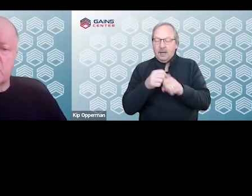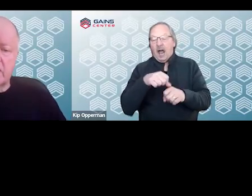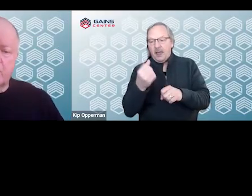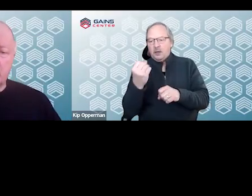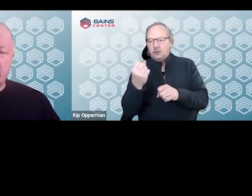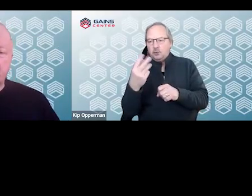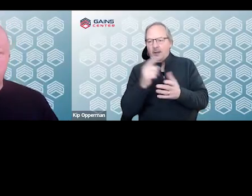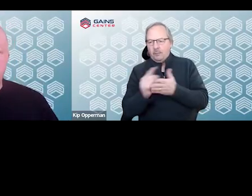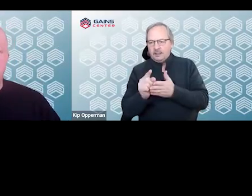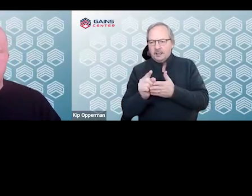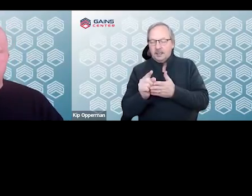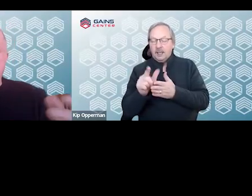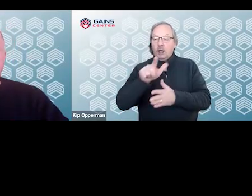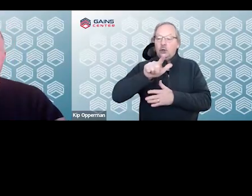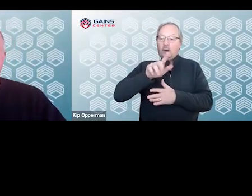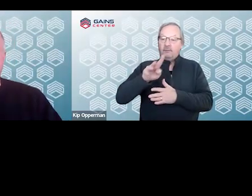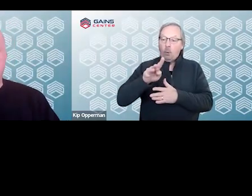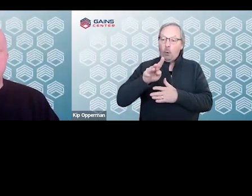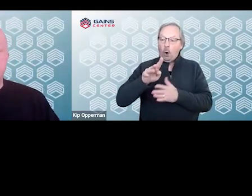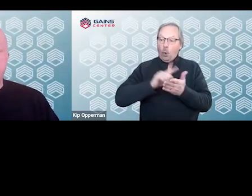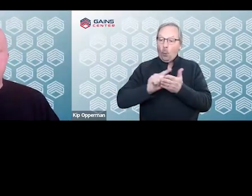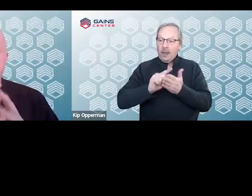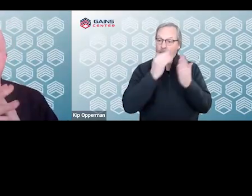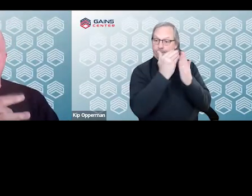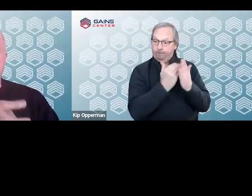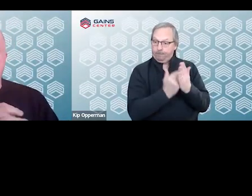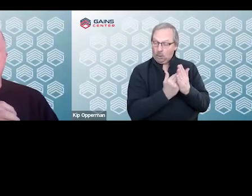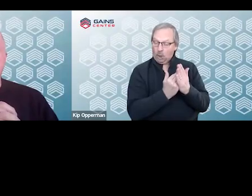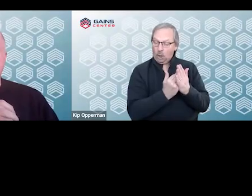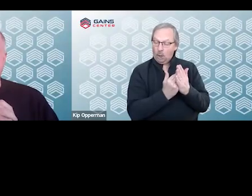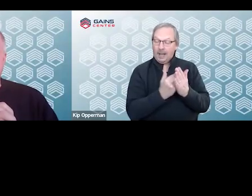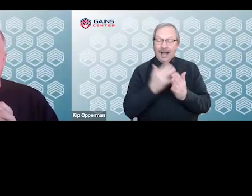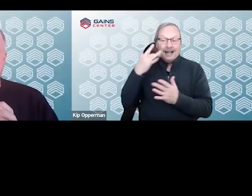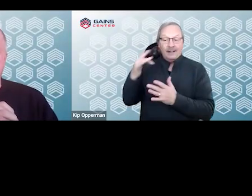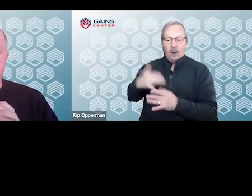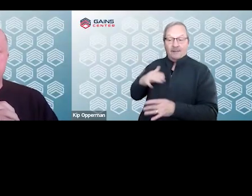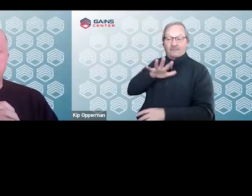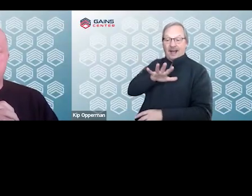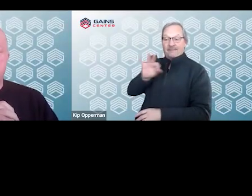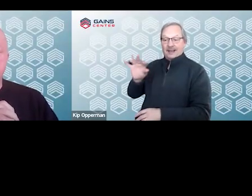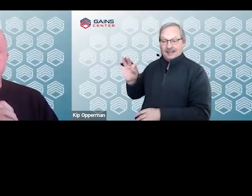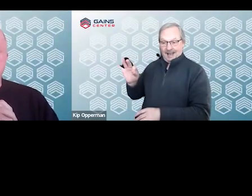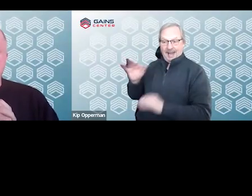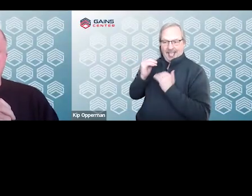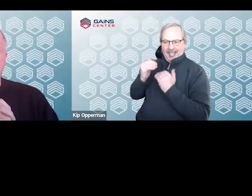So it's a 24-week protocol. California has a $599 limit to its protocol.